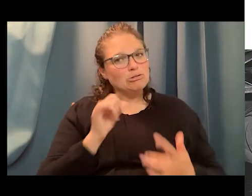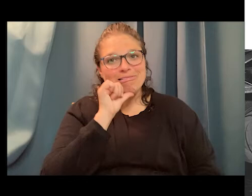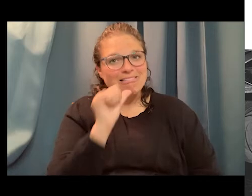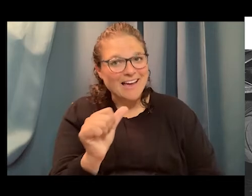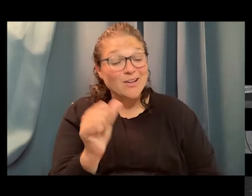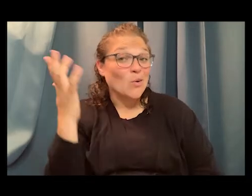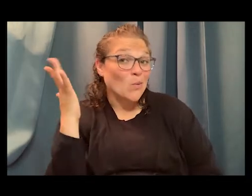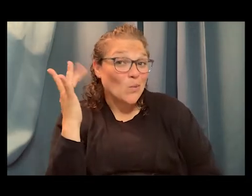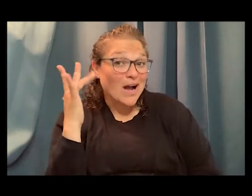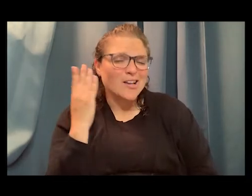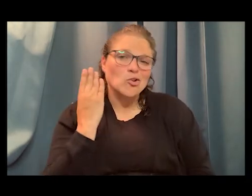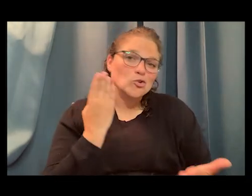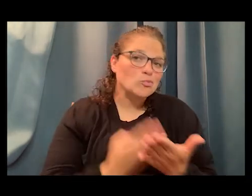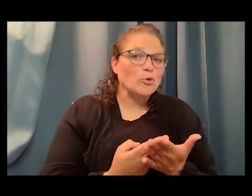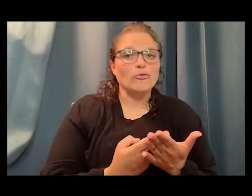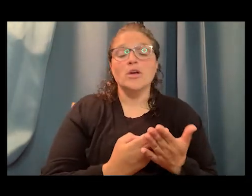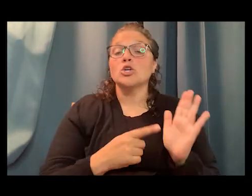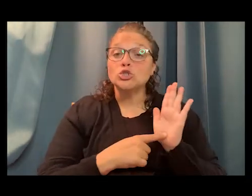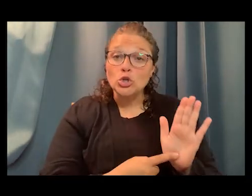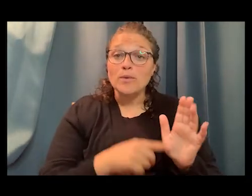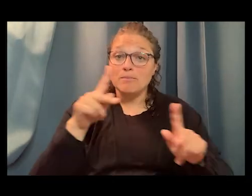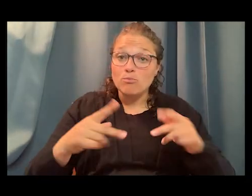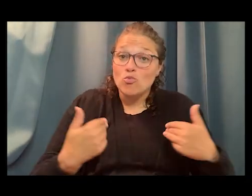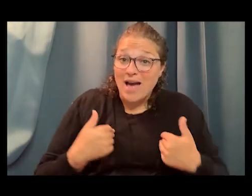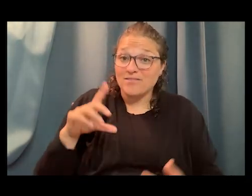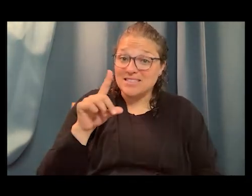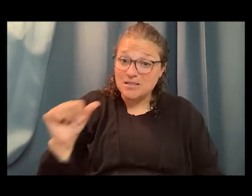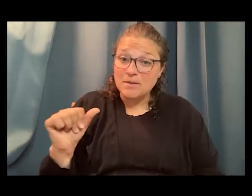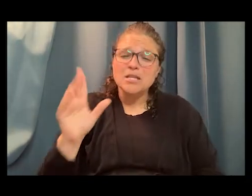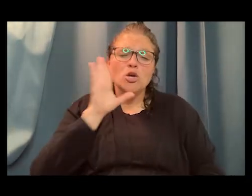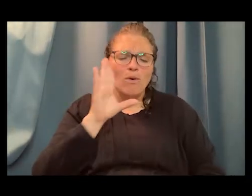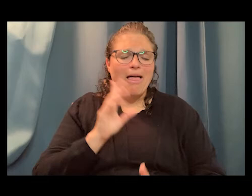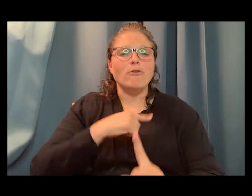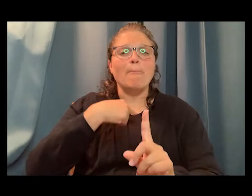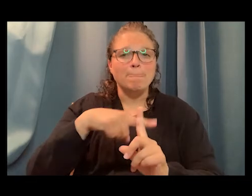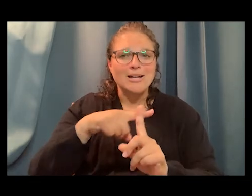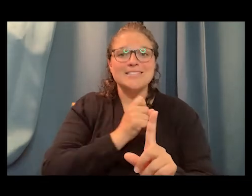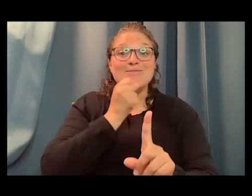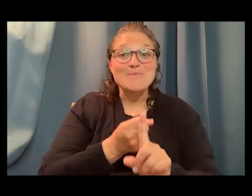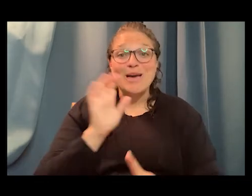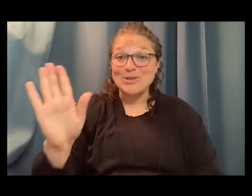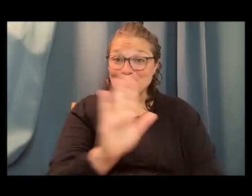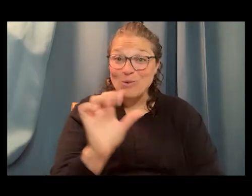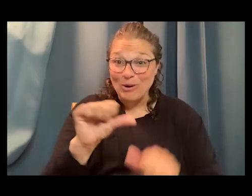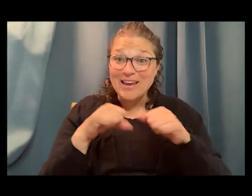You see, there is evidence that hiring qualified workers with disabilities will have positive effects on your agency.